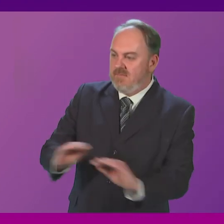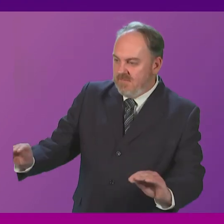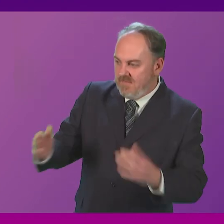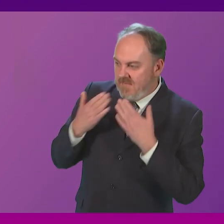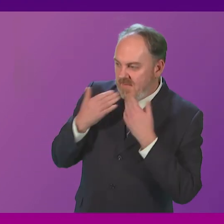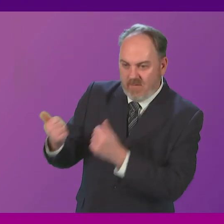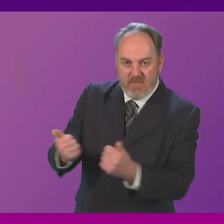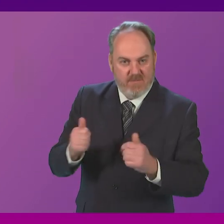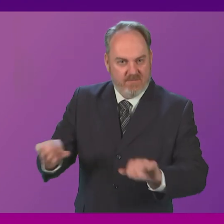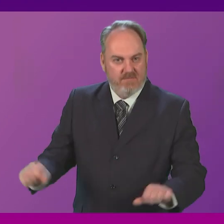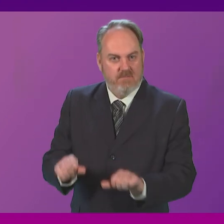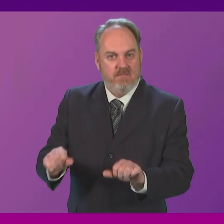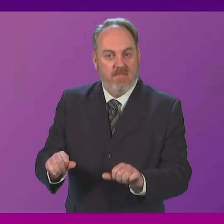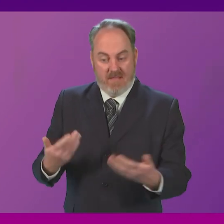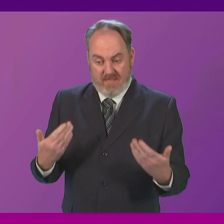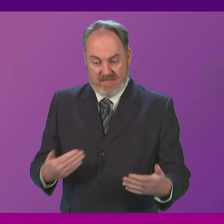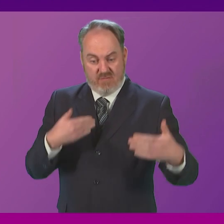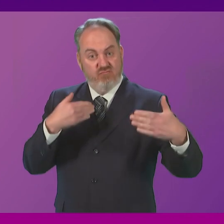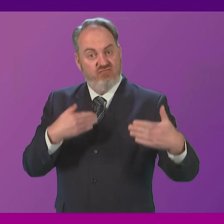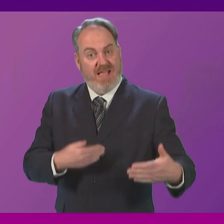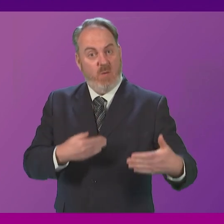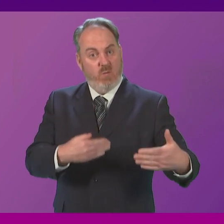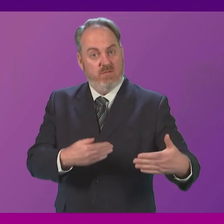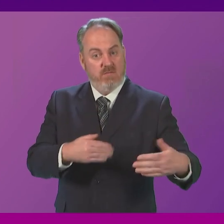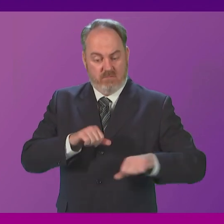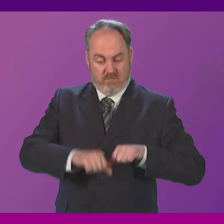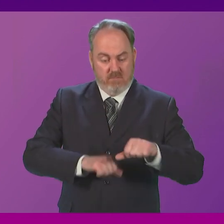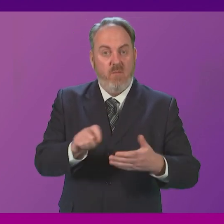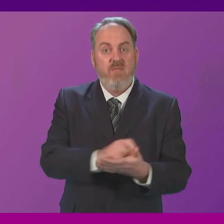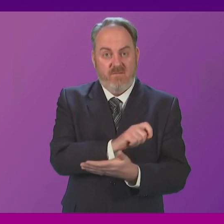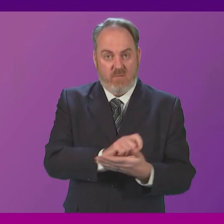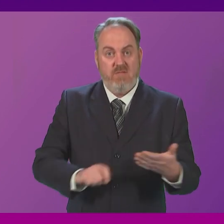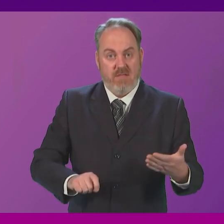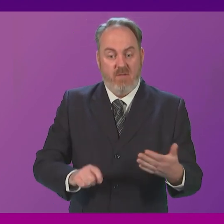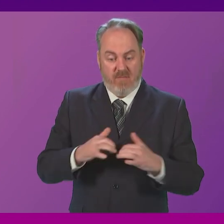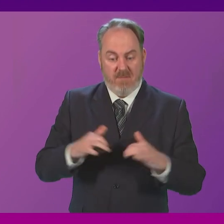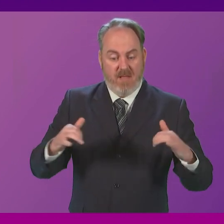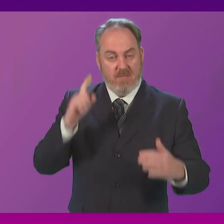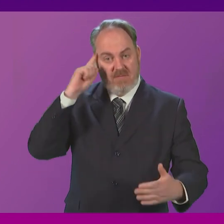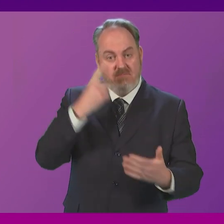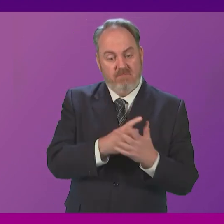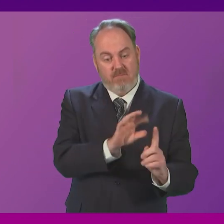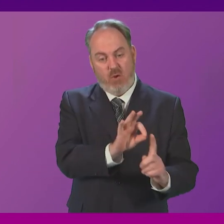In this round of voting in the selection of the Parliament’s nominee as First Minister,